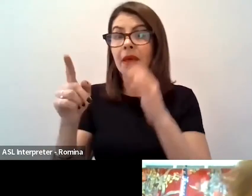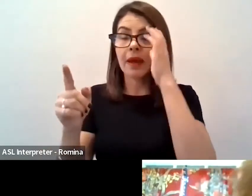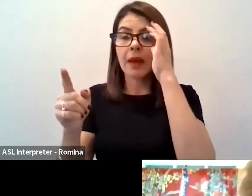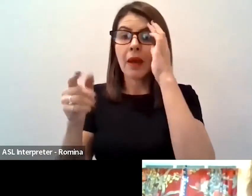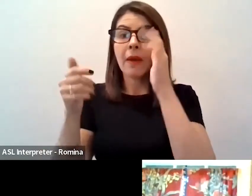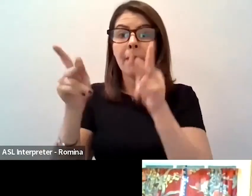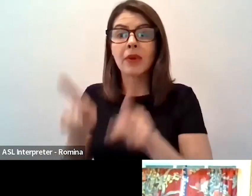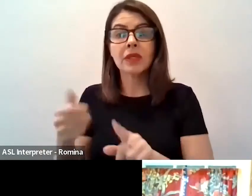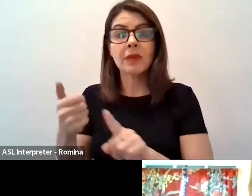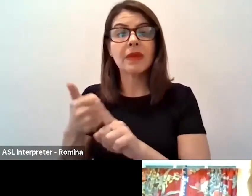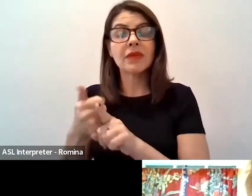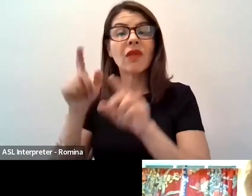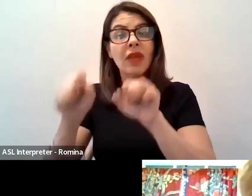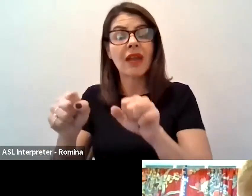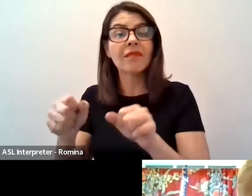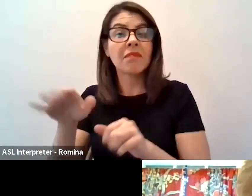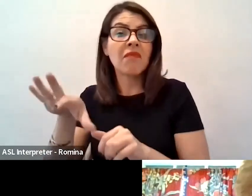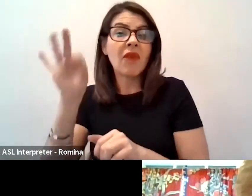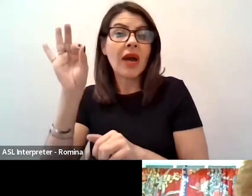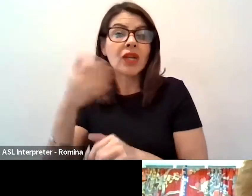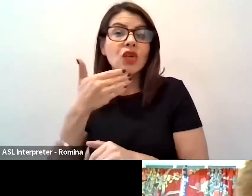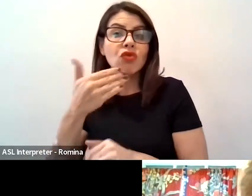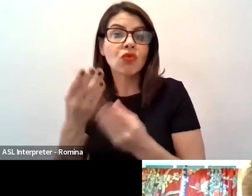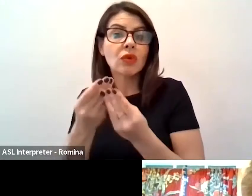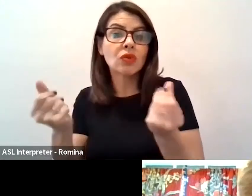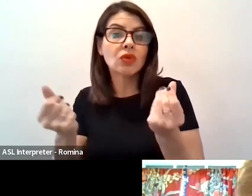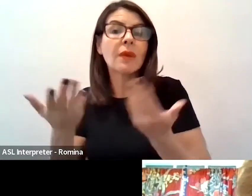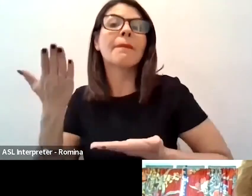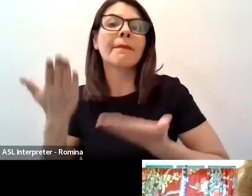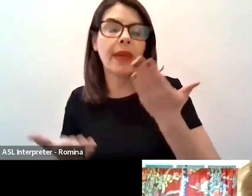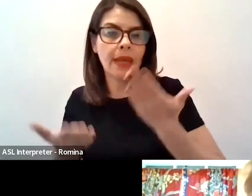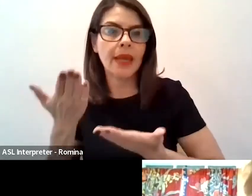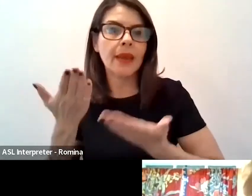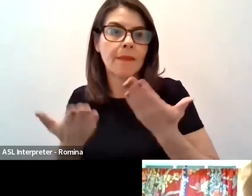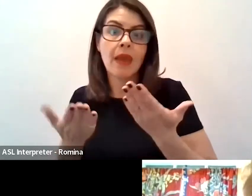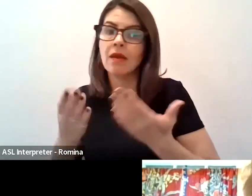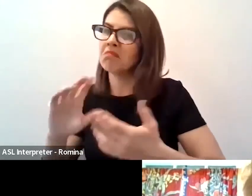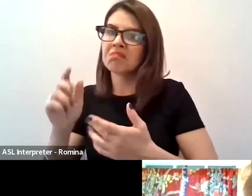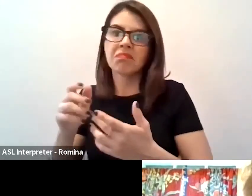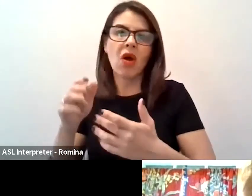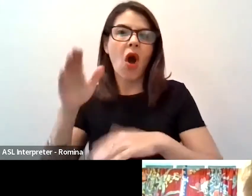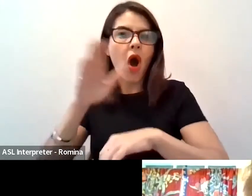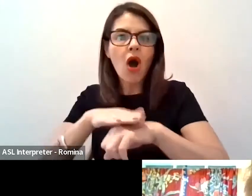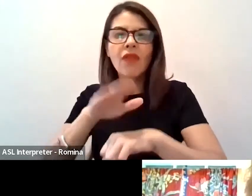towards finding a good resolution for one of these issues on the set and, you know